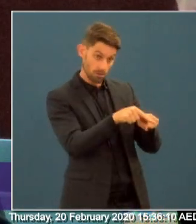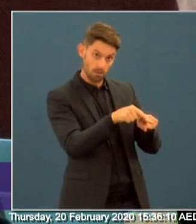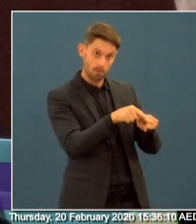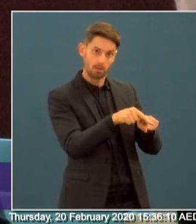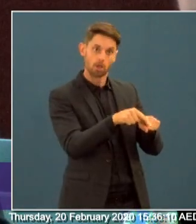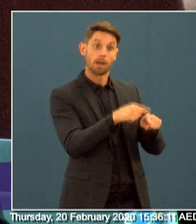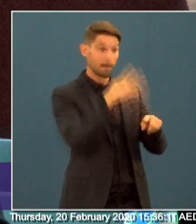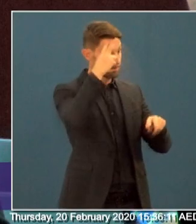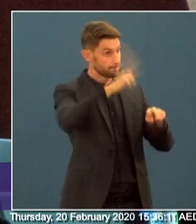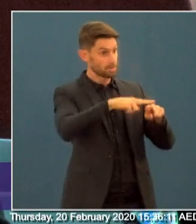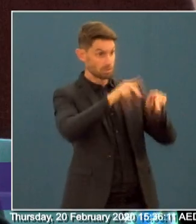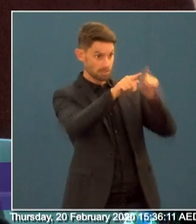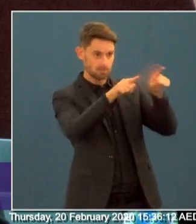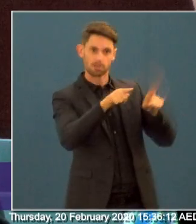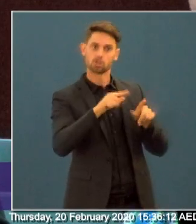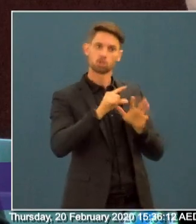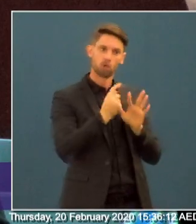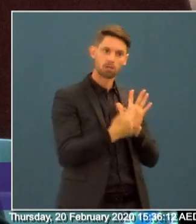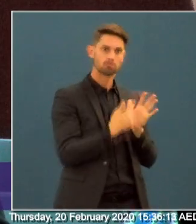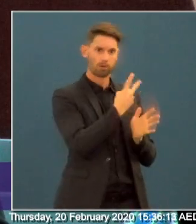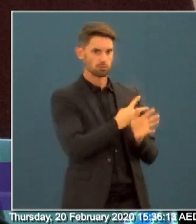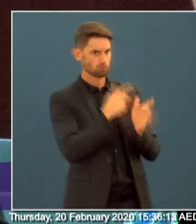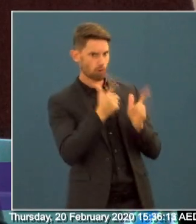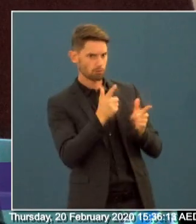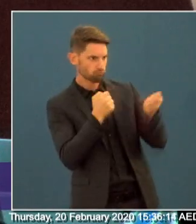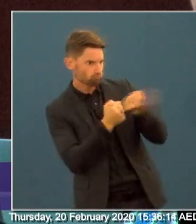And you've also drawn attention to the shortage of general —